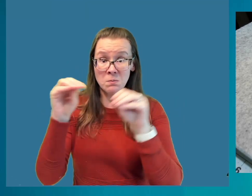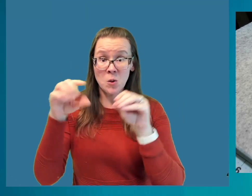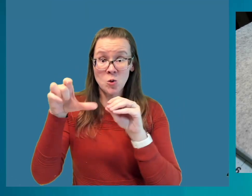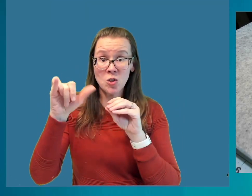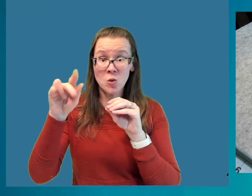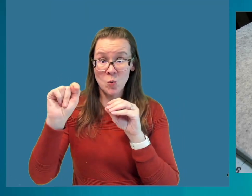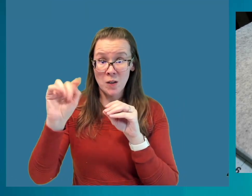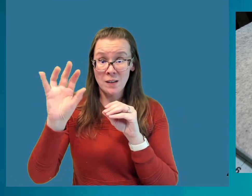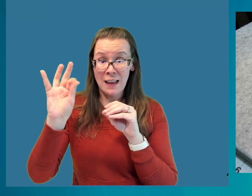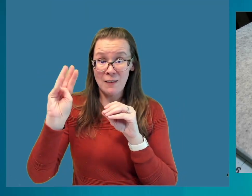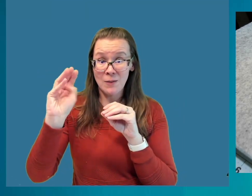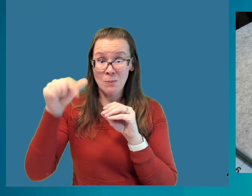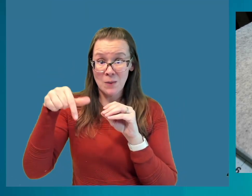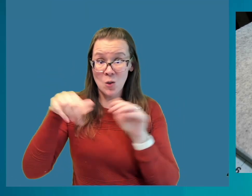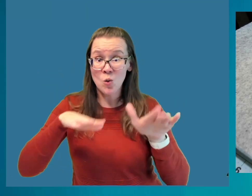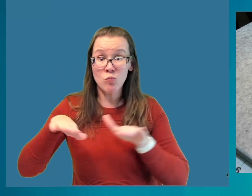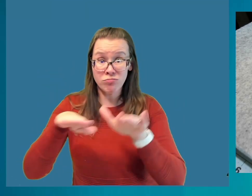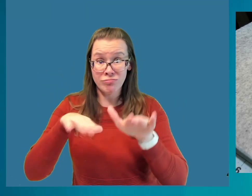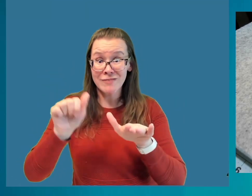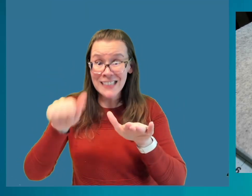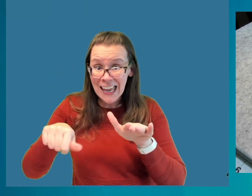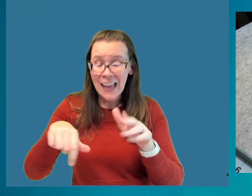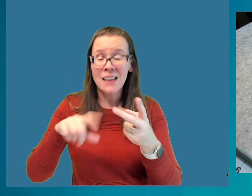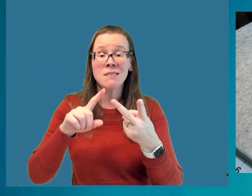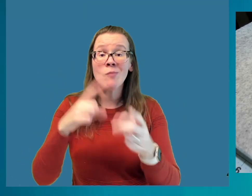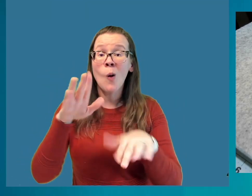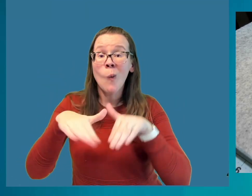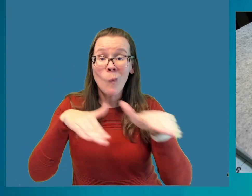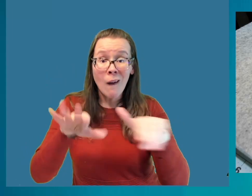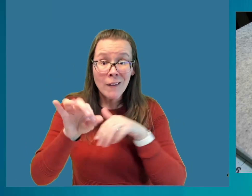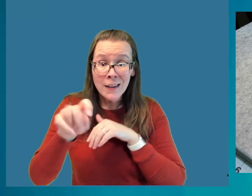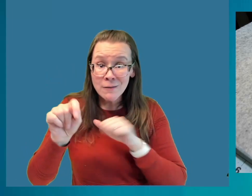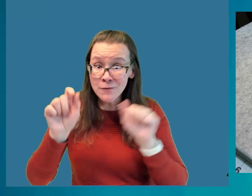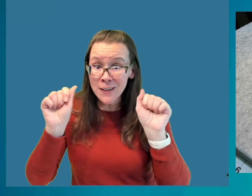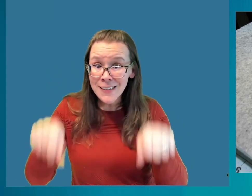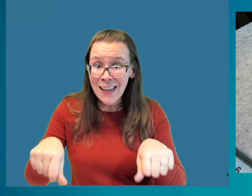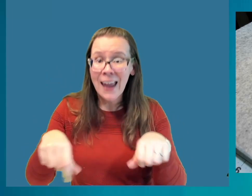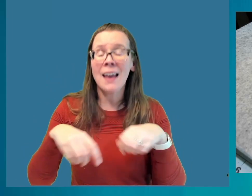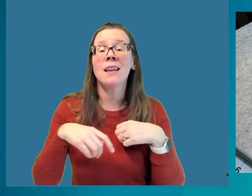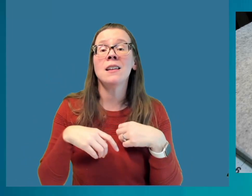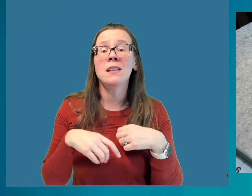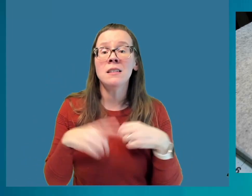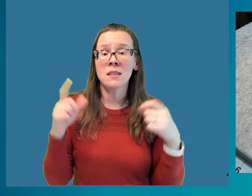just for the speed of this tutorial, I'm just going to straight stitch around the edges. But